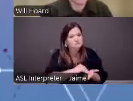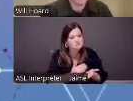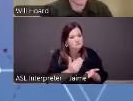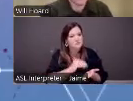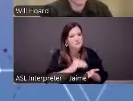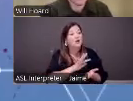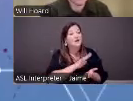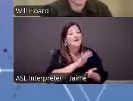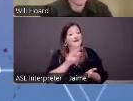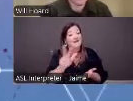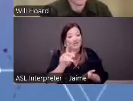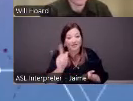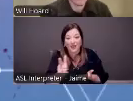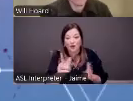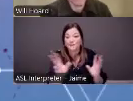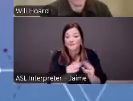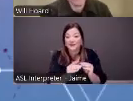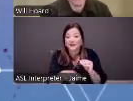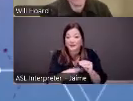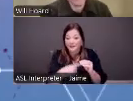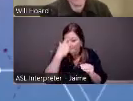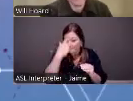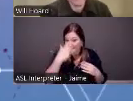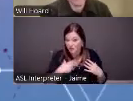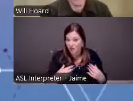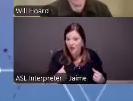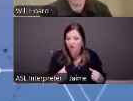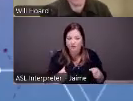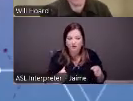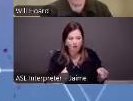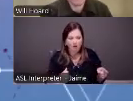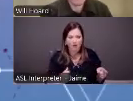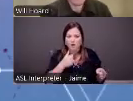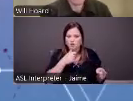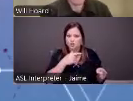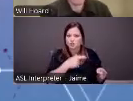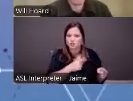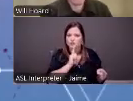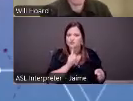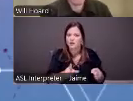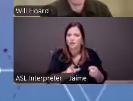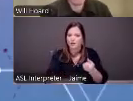that she really bought in and seemed to have more to say.